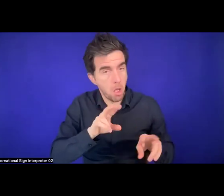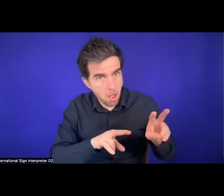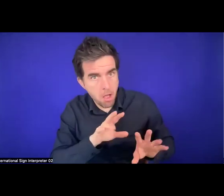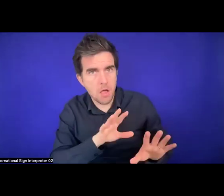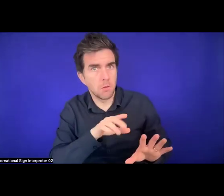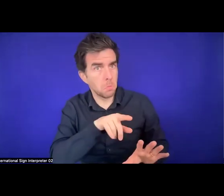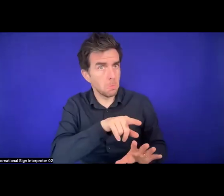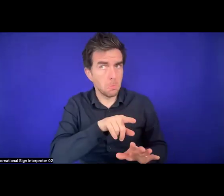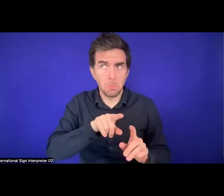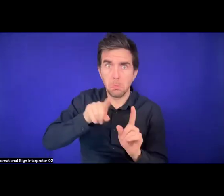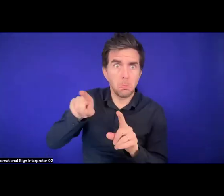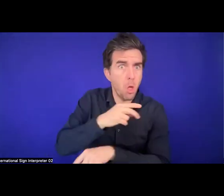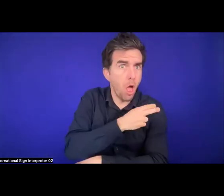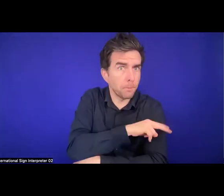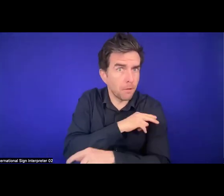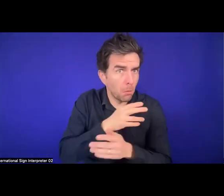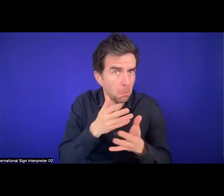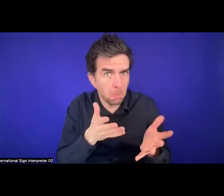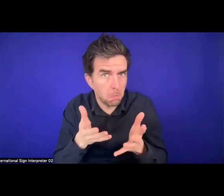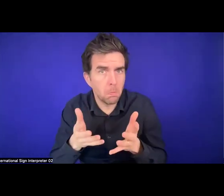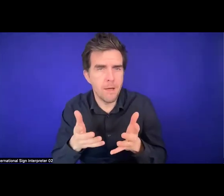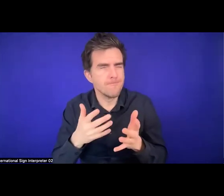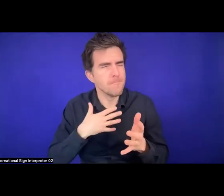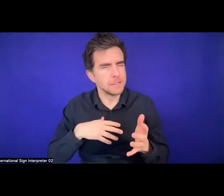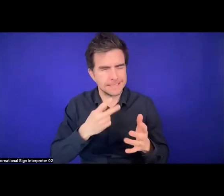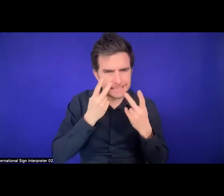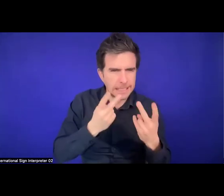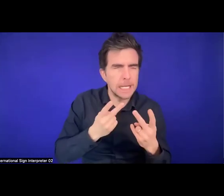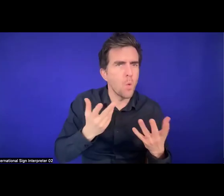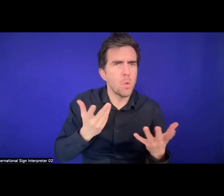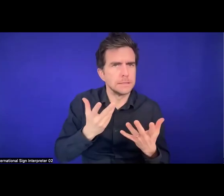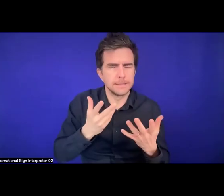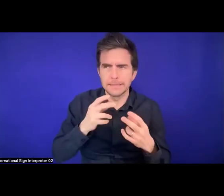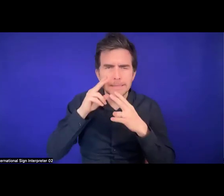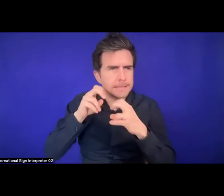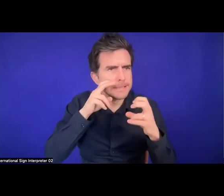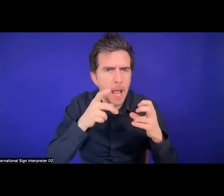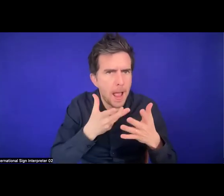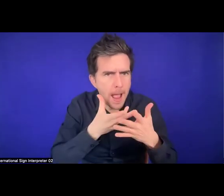work with citizen generated data, which is a very big growing area to fill the gaps